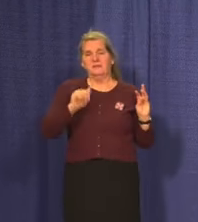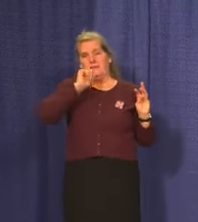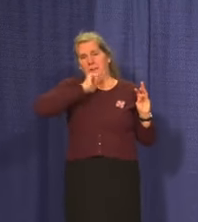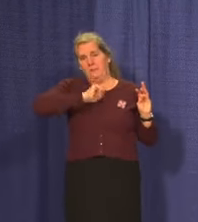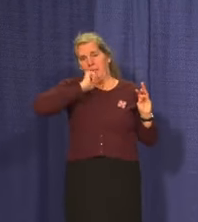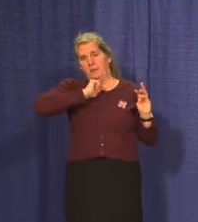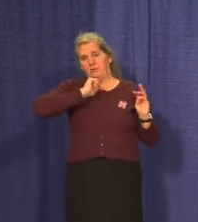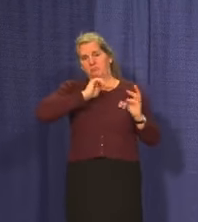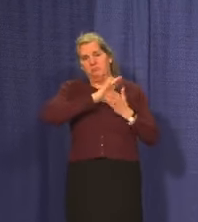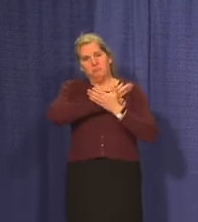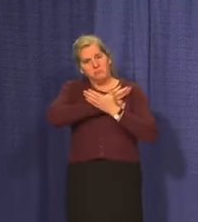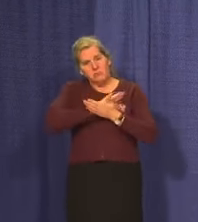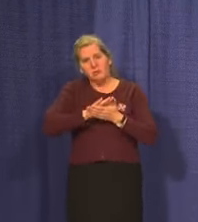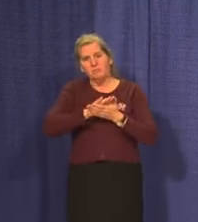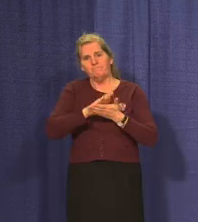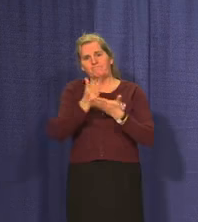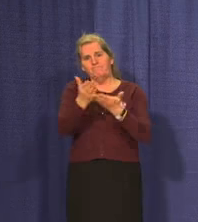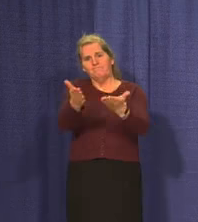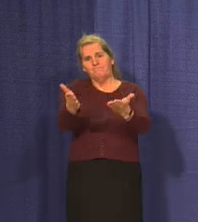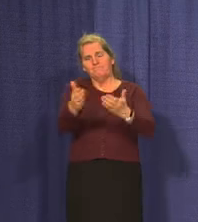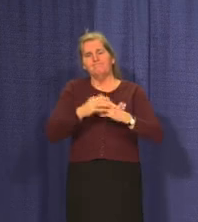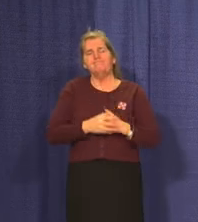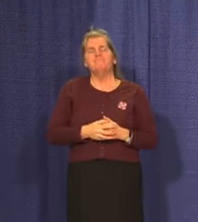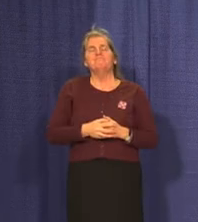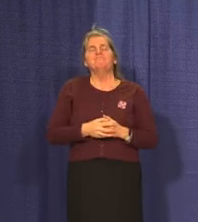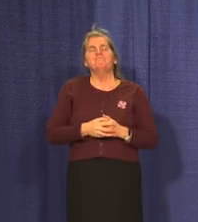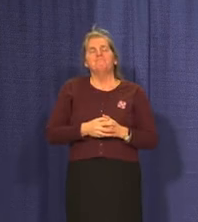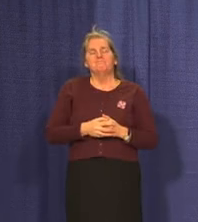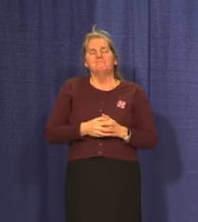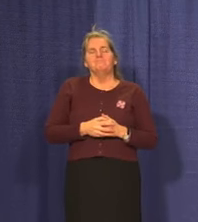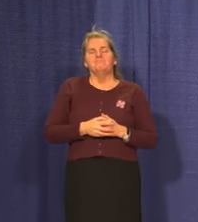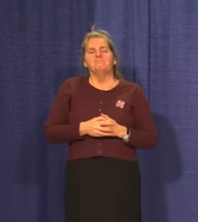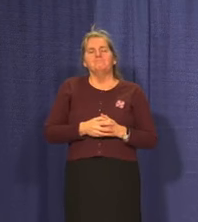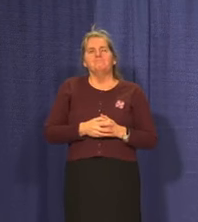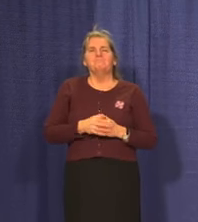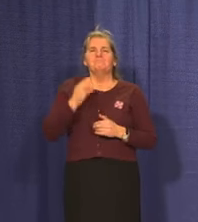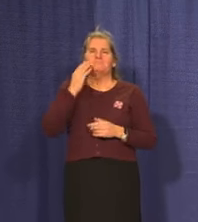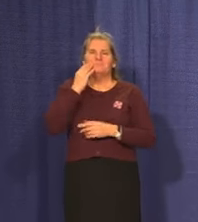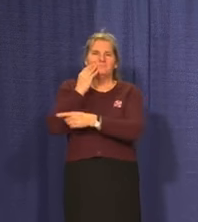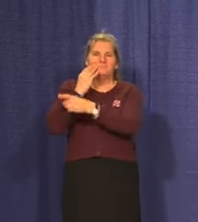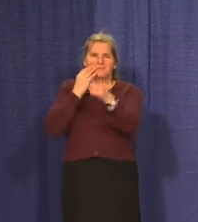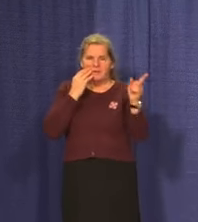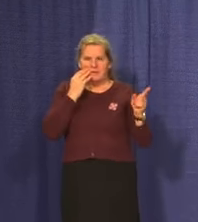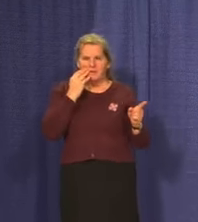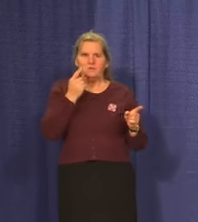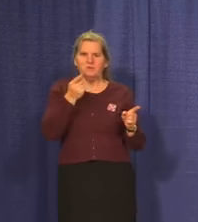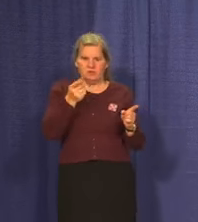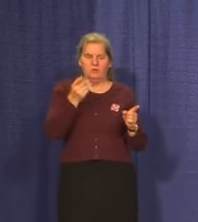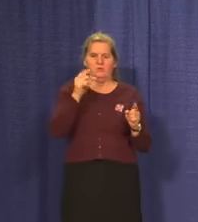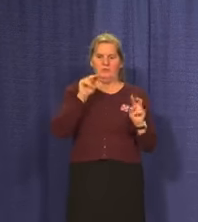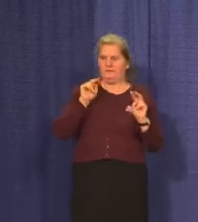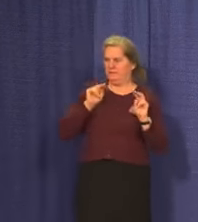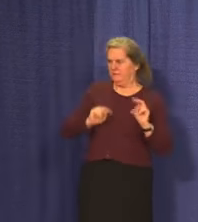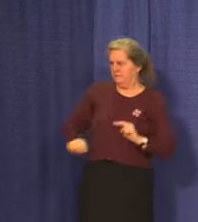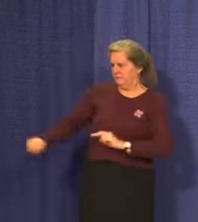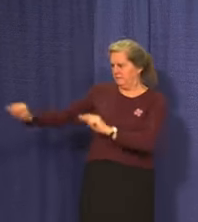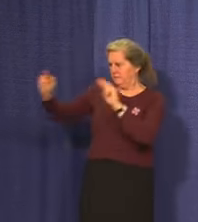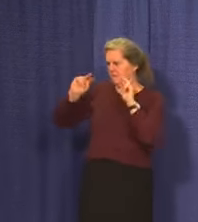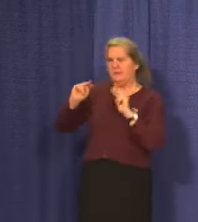CALM. I KNOW MANY OF YOU HAVE BEEN ANXIOUSLY WATCHING THE REST OF CANADA, ESPECIALLY BC AND